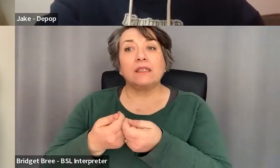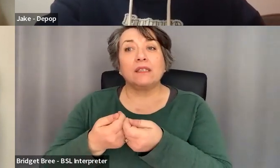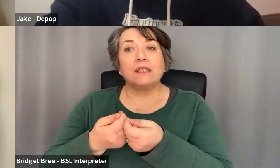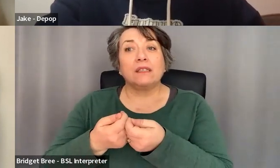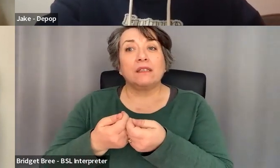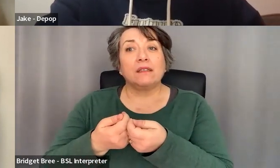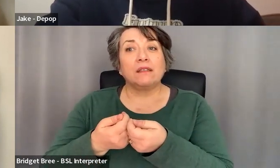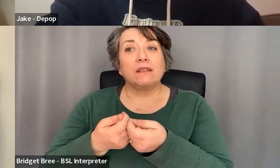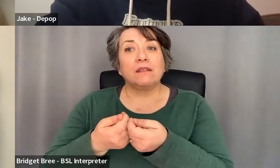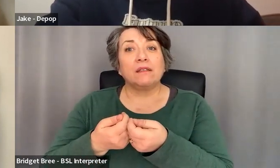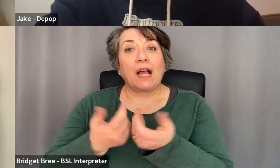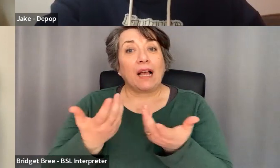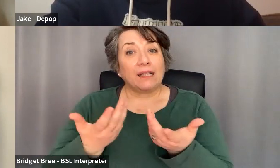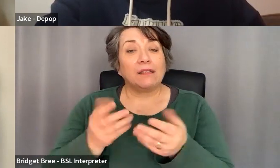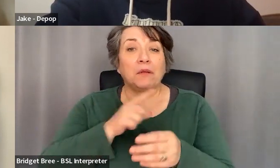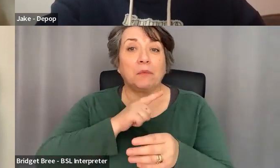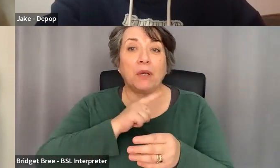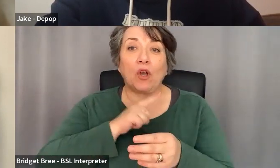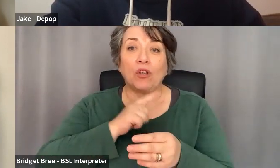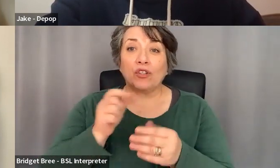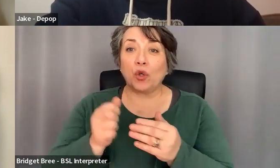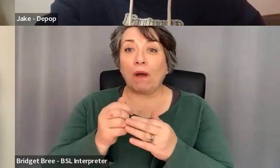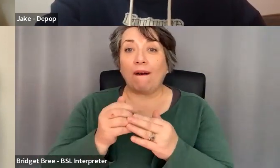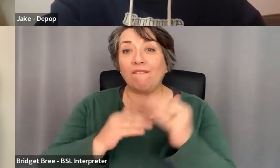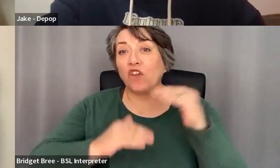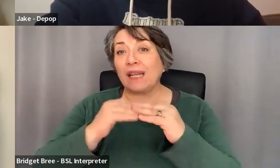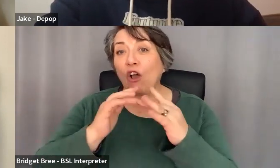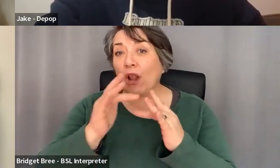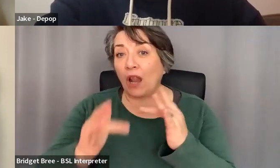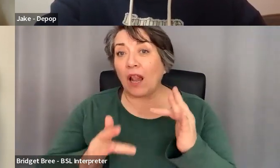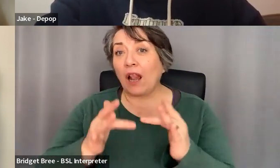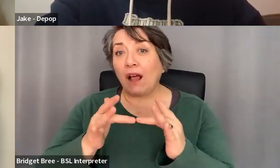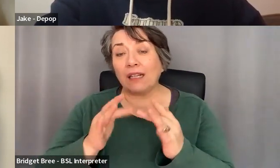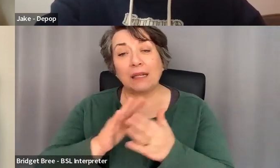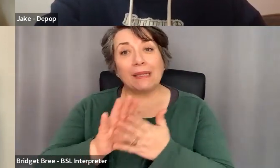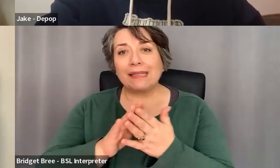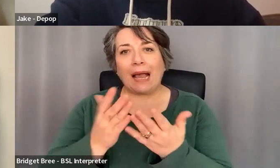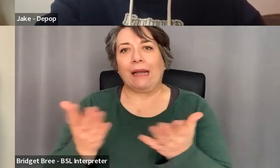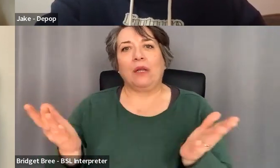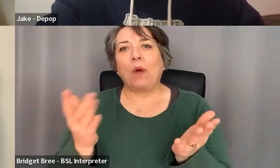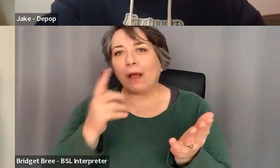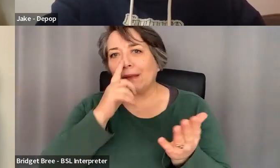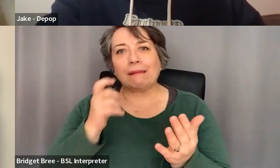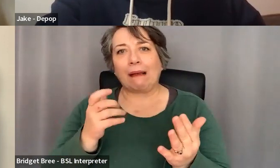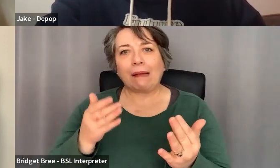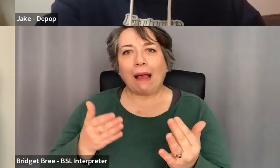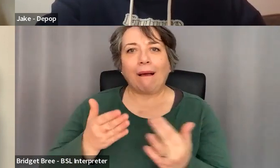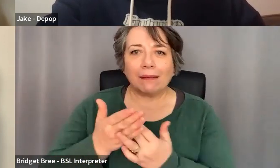completely online brand. I guess people can access, you know, from anywhere, in anything. They're looking for right? Particularly, as an online brand. People can access from anywhere, anything that they are looking for.